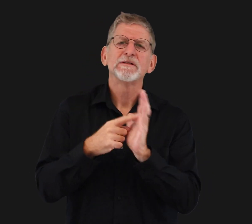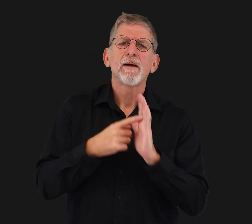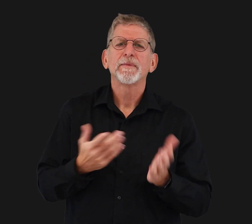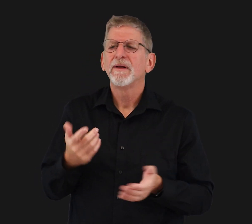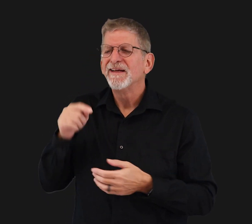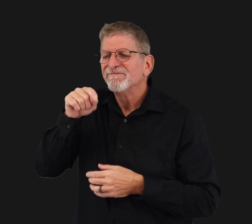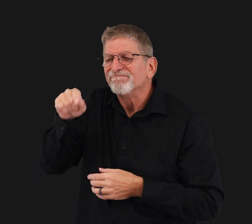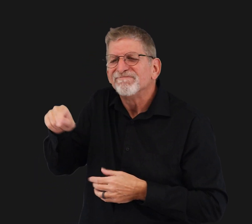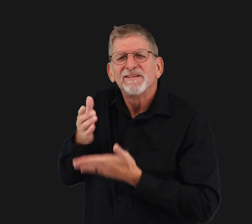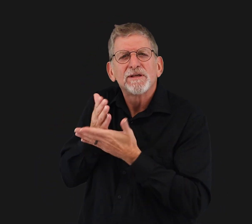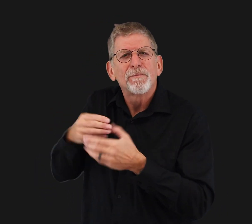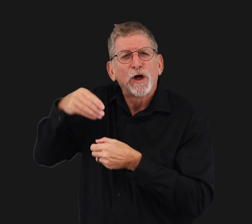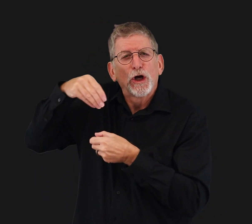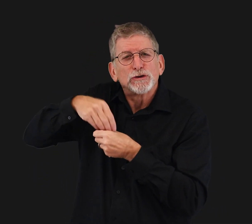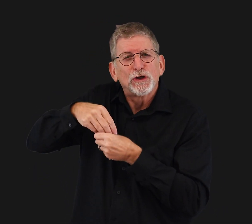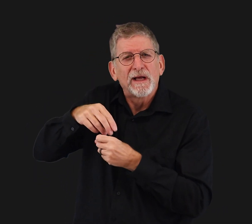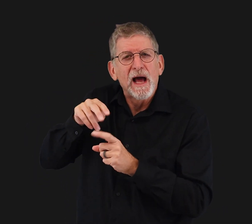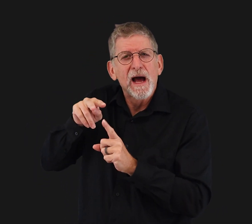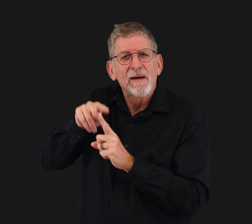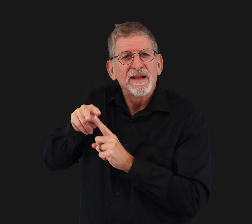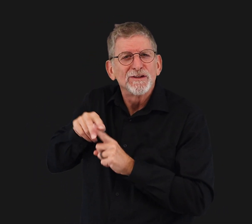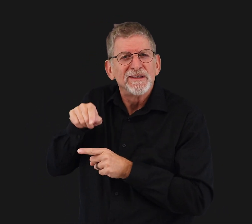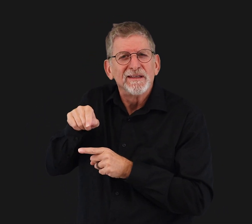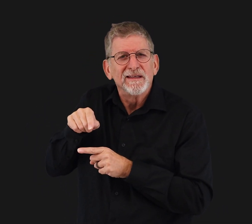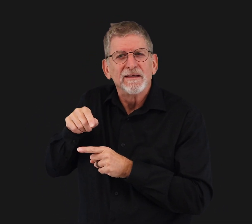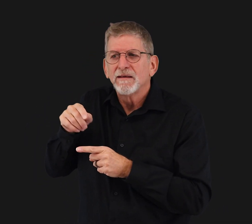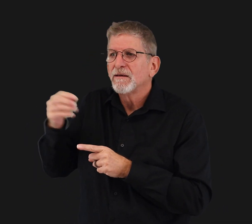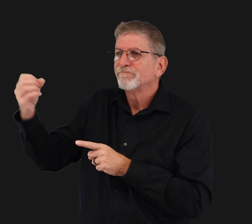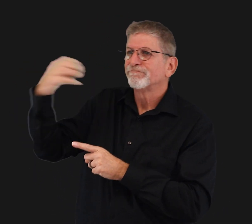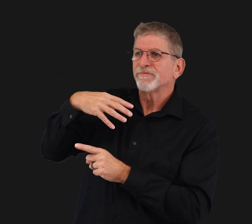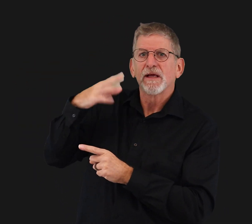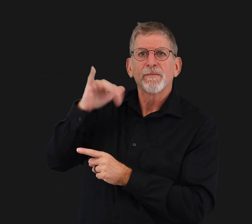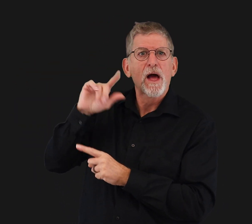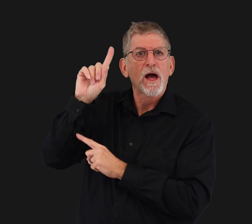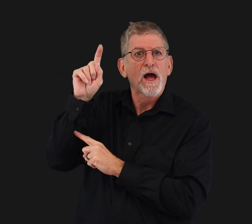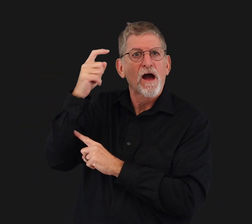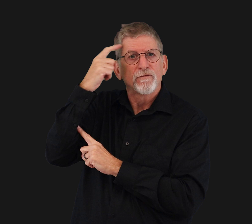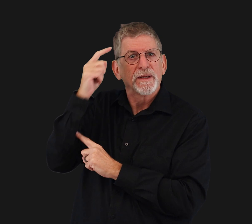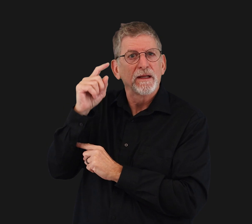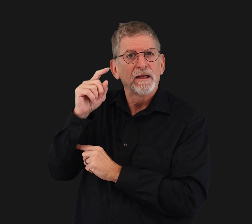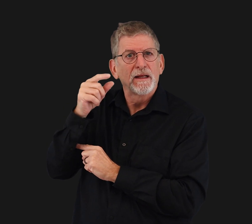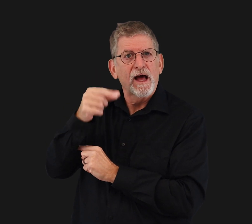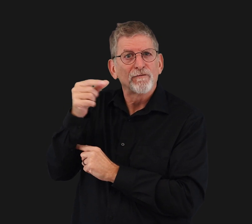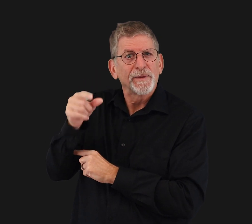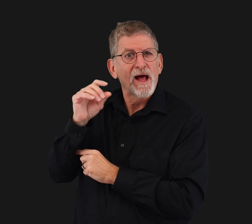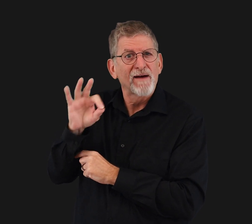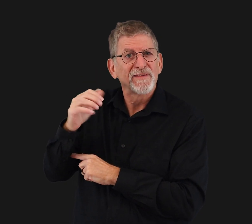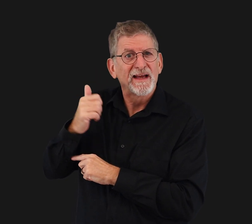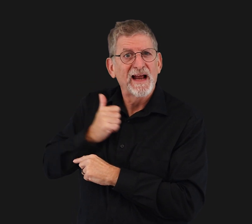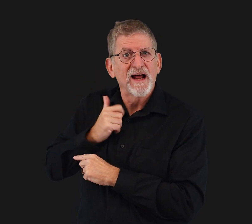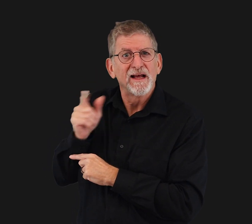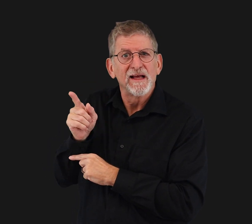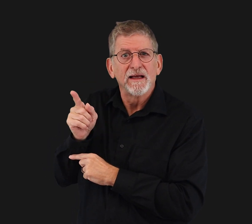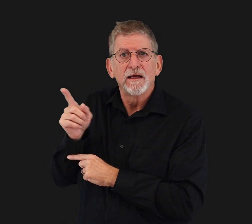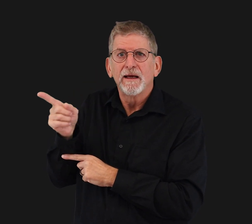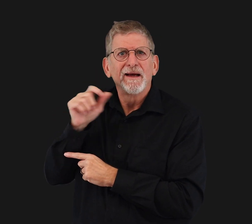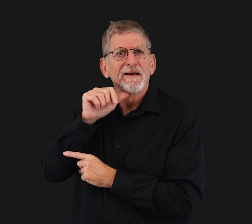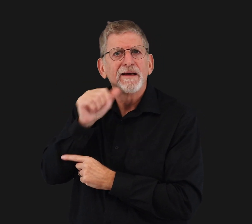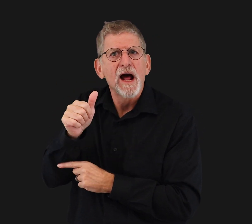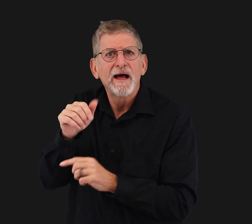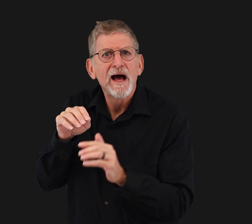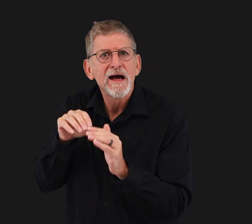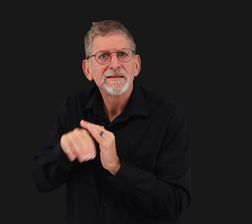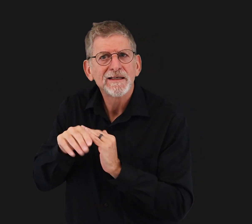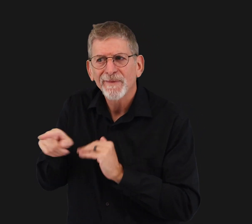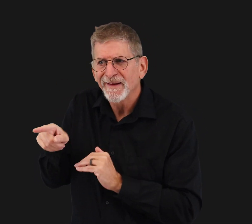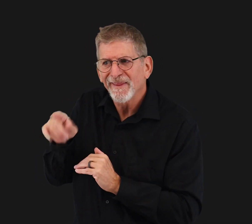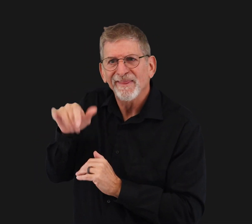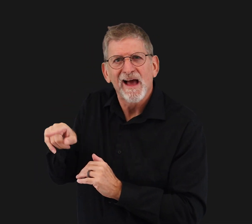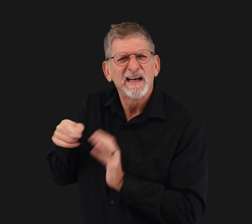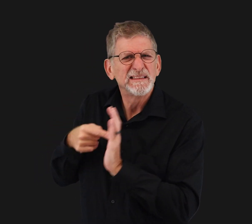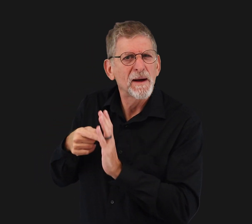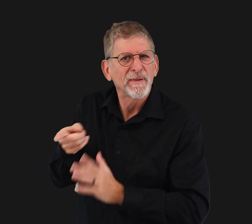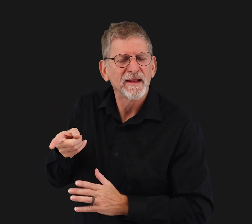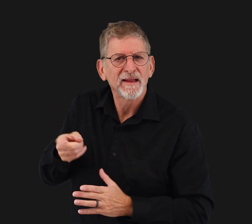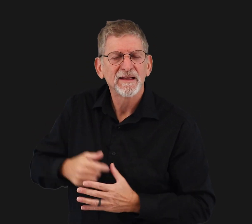(for example, some internal applications introduced by the Government of Canada are not accessible)